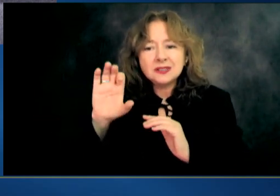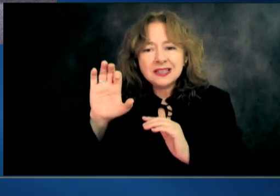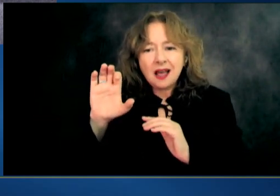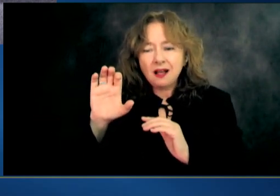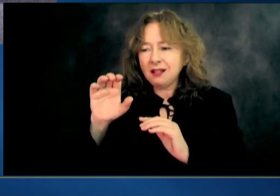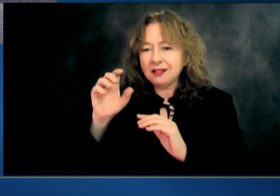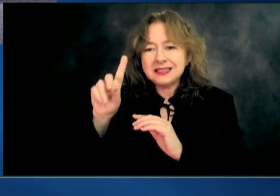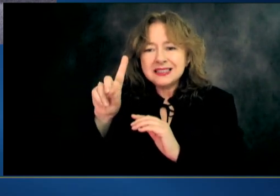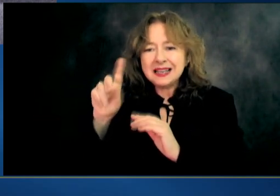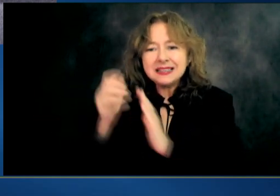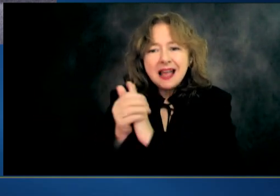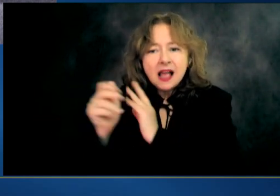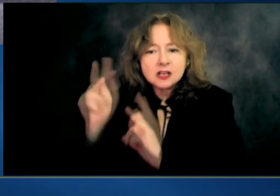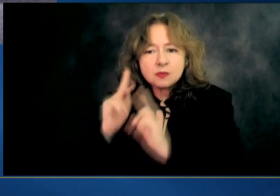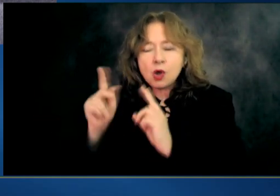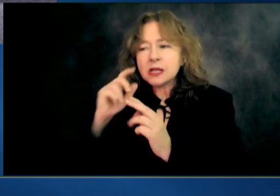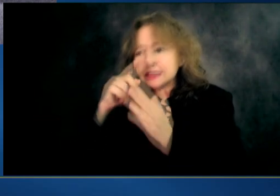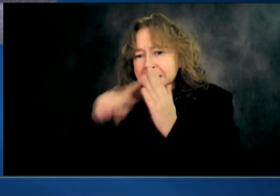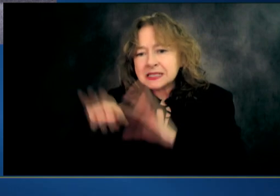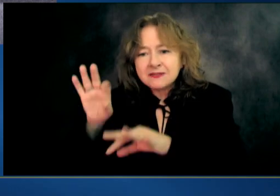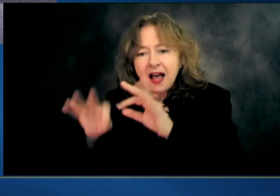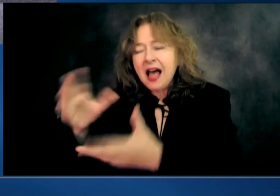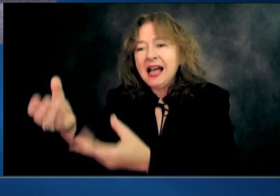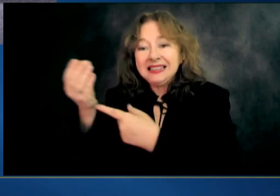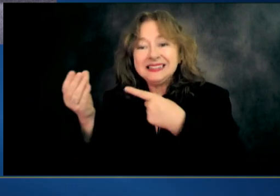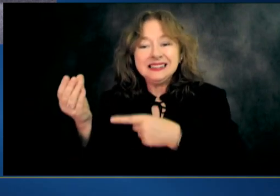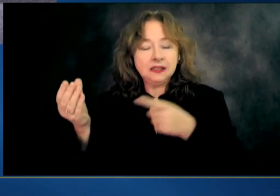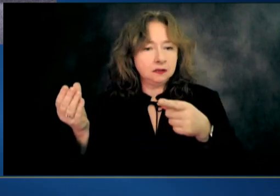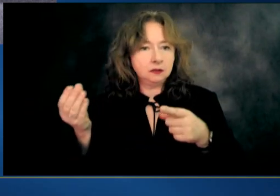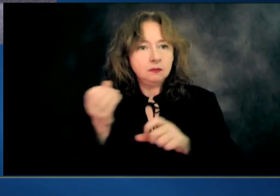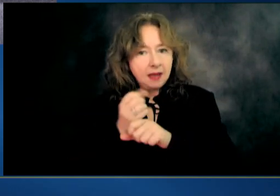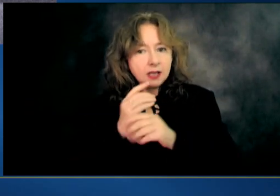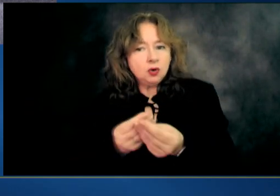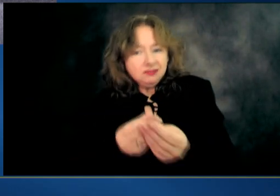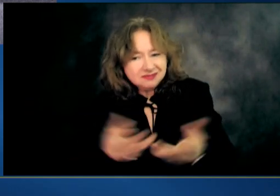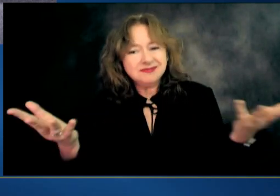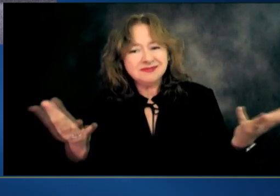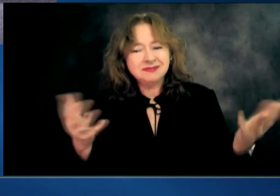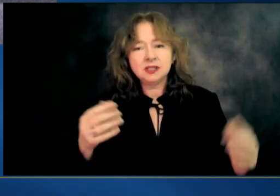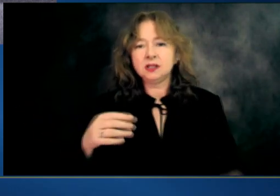that every sickle cell patient has access to hydroxyurea, no matter what their zip code